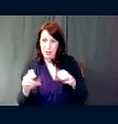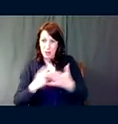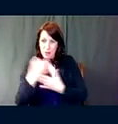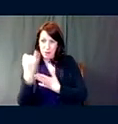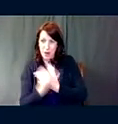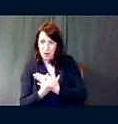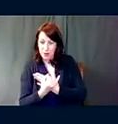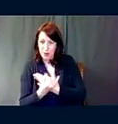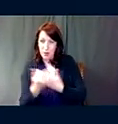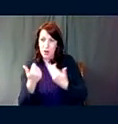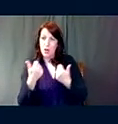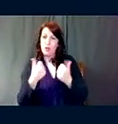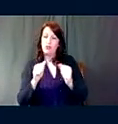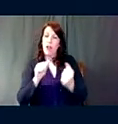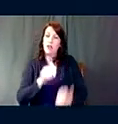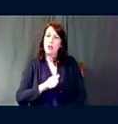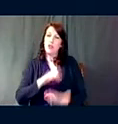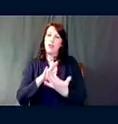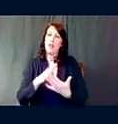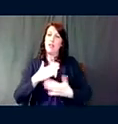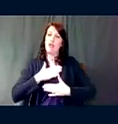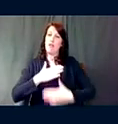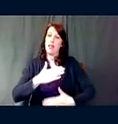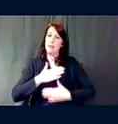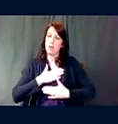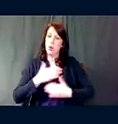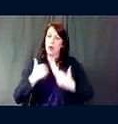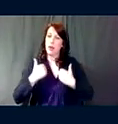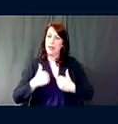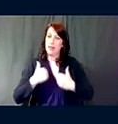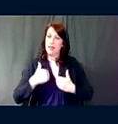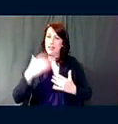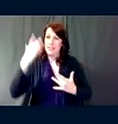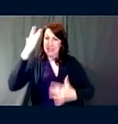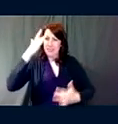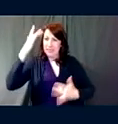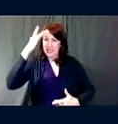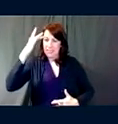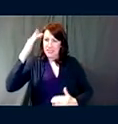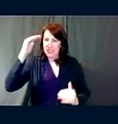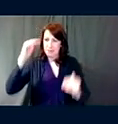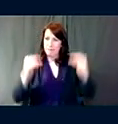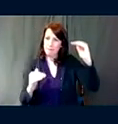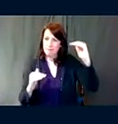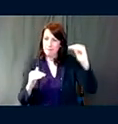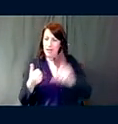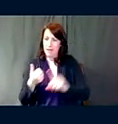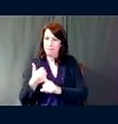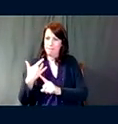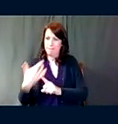WHERE WE TRY TO ADDRESS THE HUGE TREMENDOUS RESPIRATORY DISEASE INEQUITIES THAT CHARACTERIZE